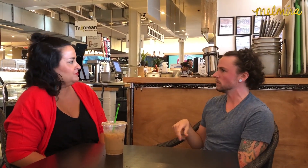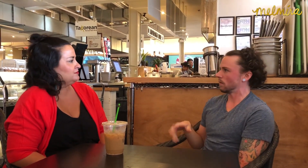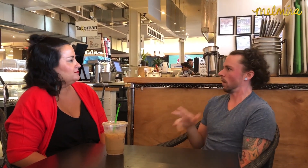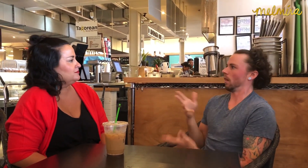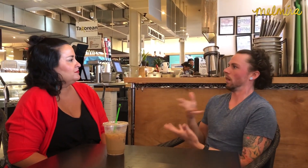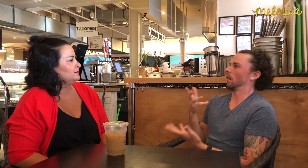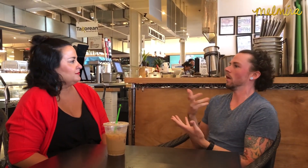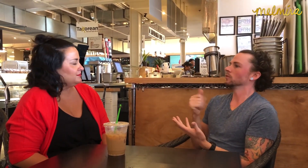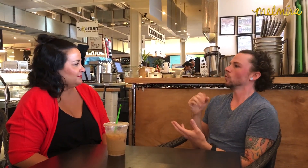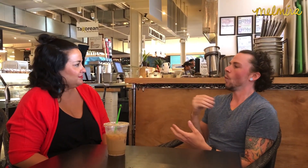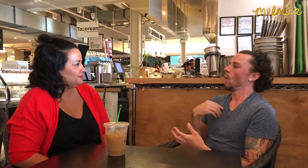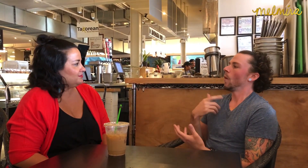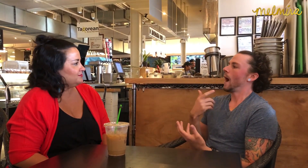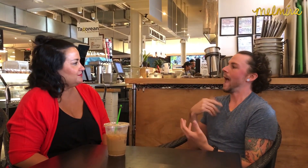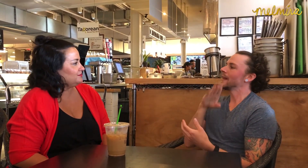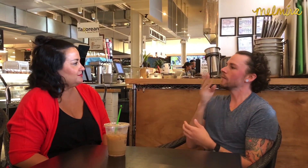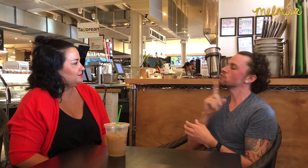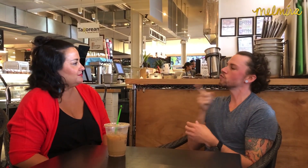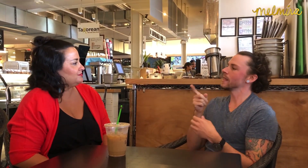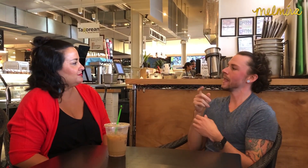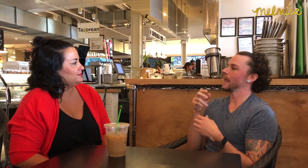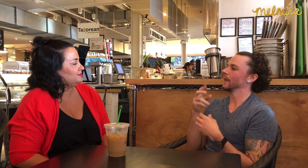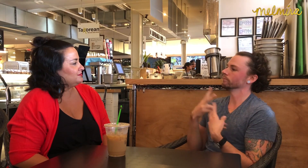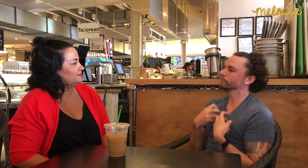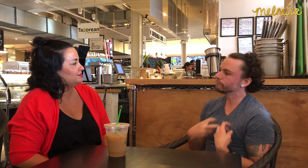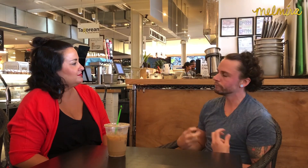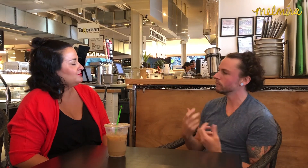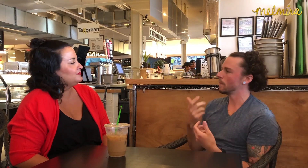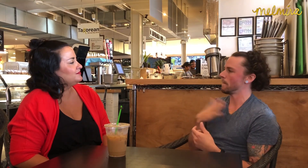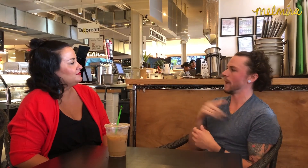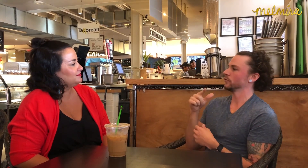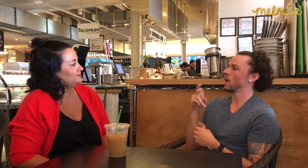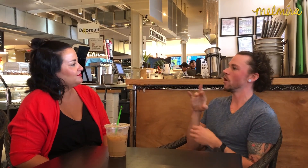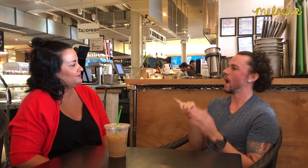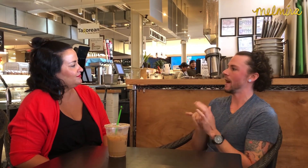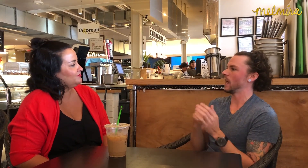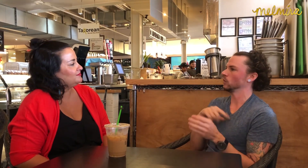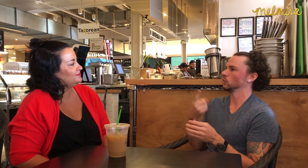I never really came to terms with my identity.